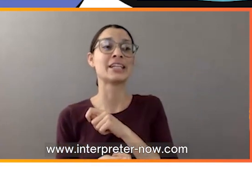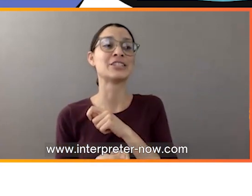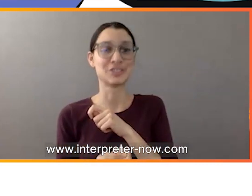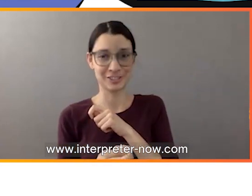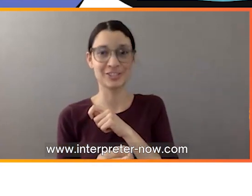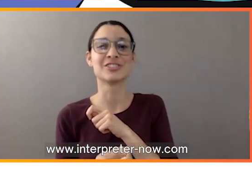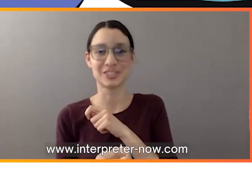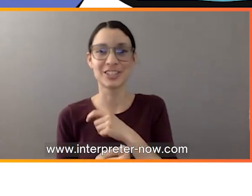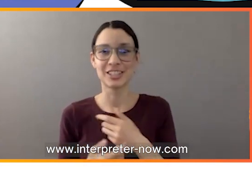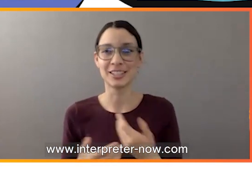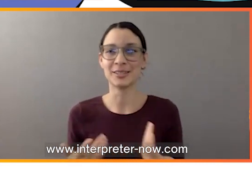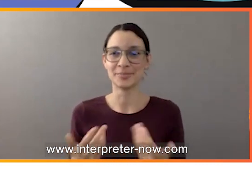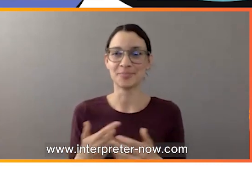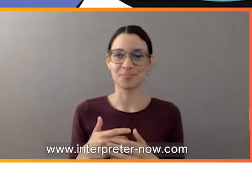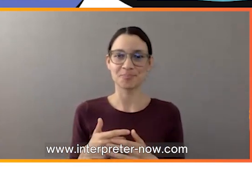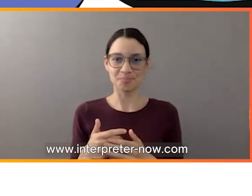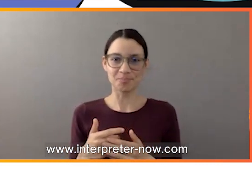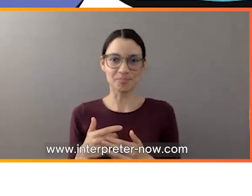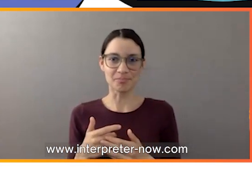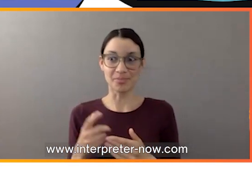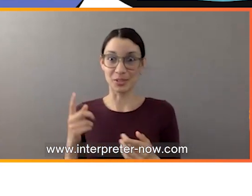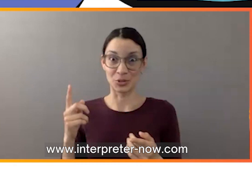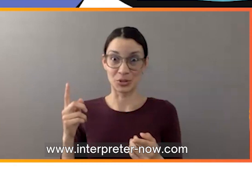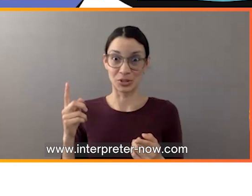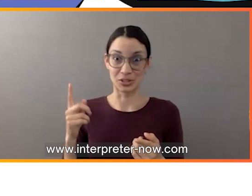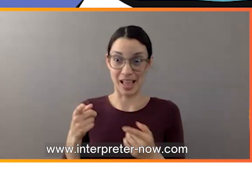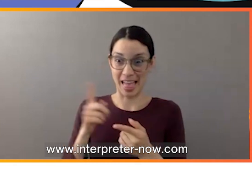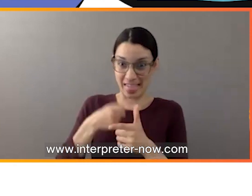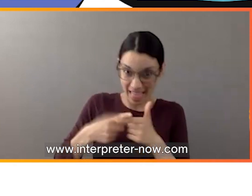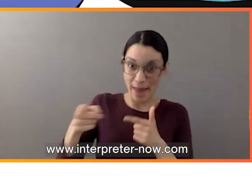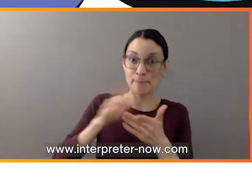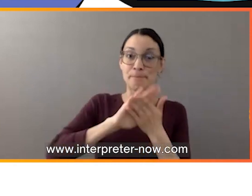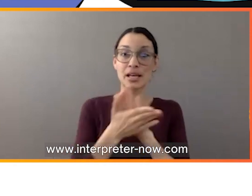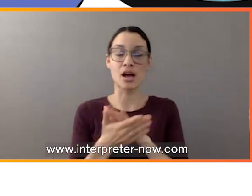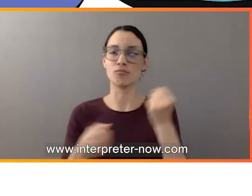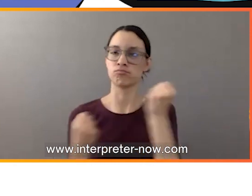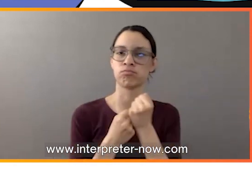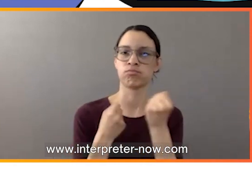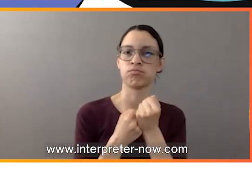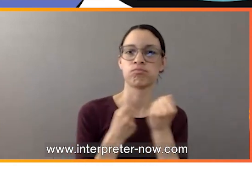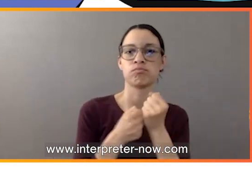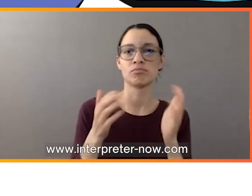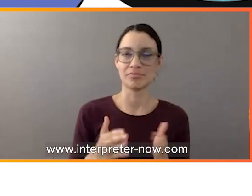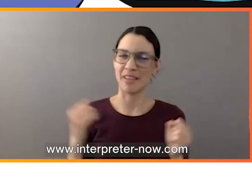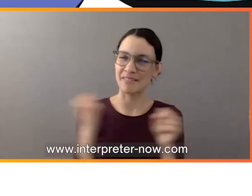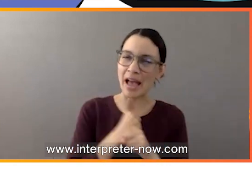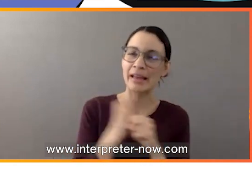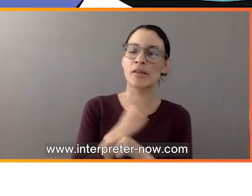To move them, over time, from that to be an advocate, of really fighting for Diversity,